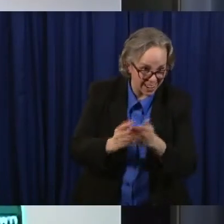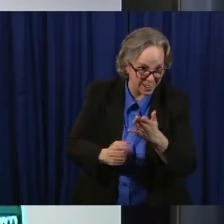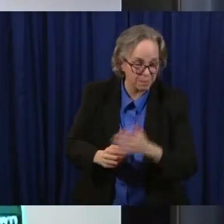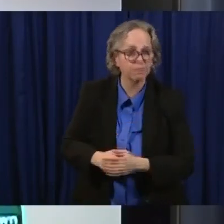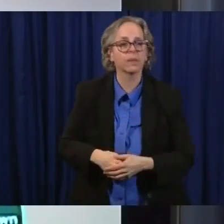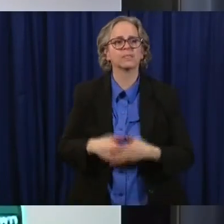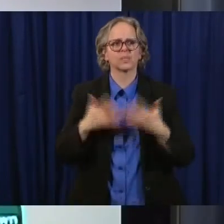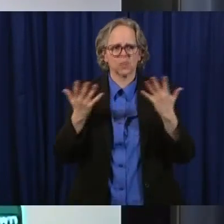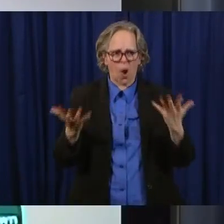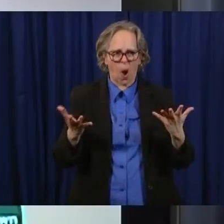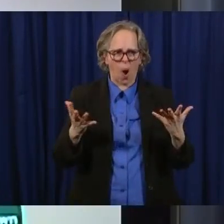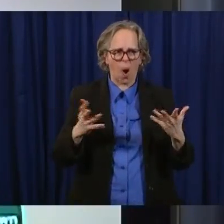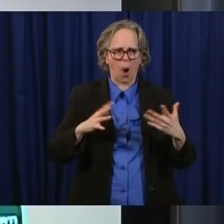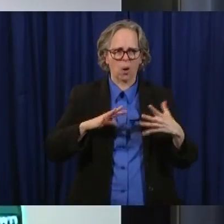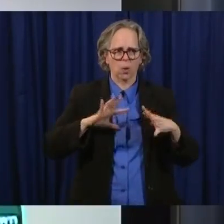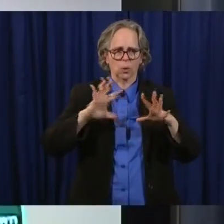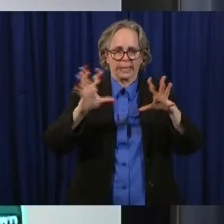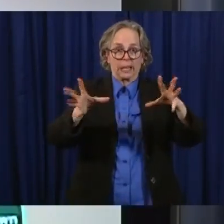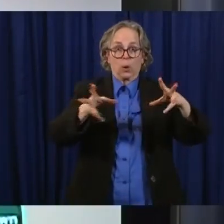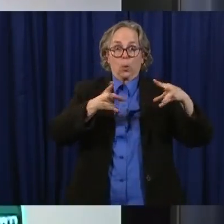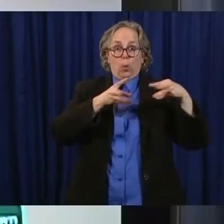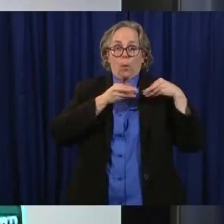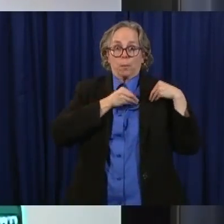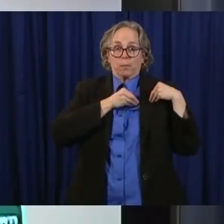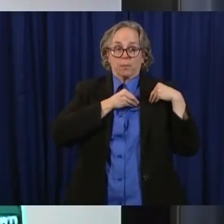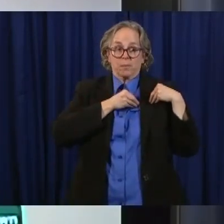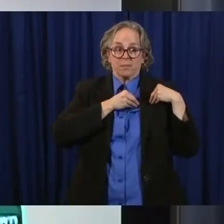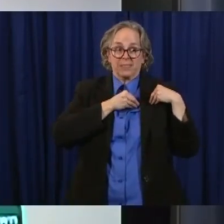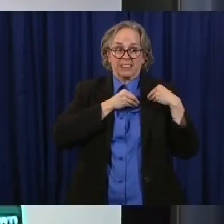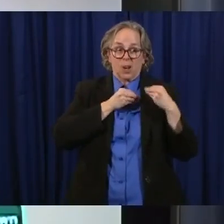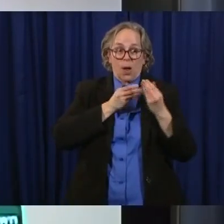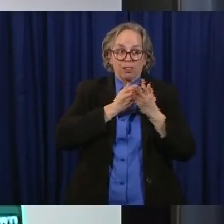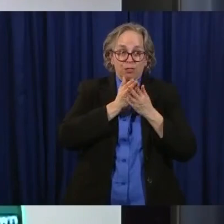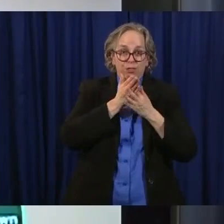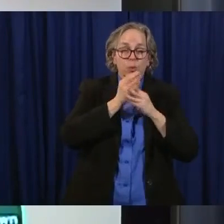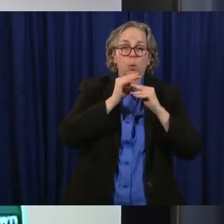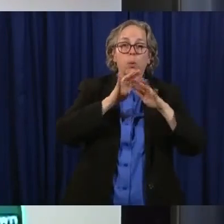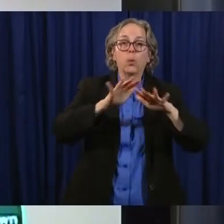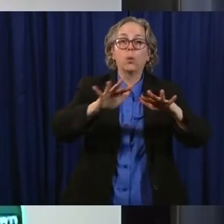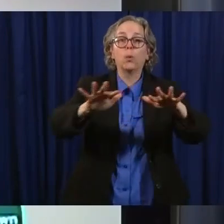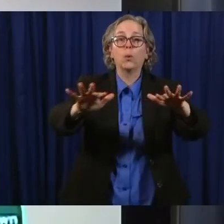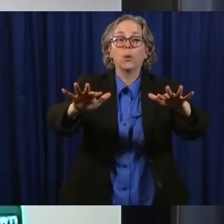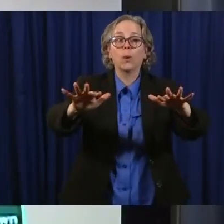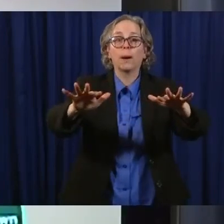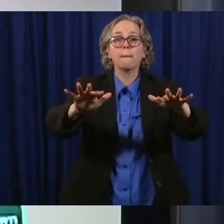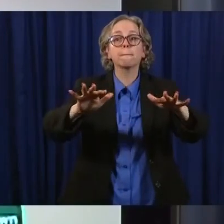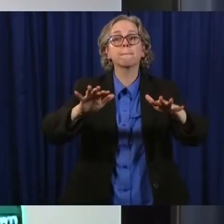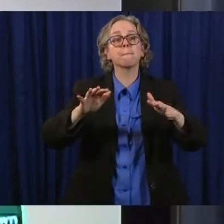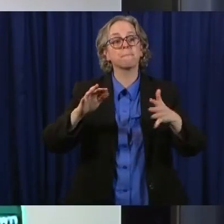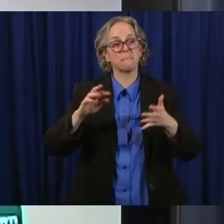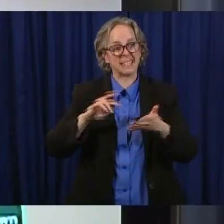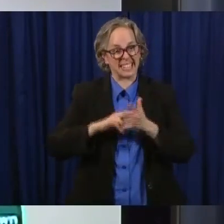FROM THE ROOM, YOU EITHER REMOVE ENERGY FROM IT OR PUT ENERGY IN. IF YOU ARE REMOVING ENERGY YOU ARE COOLING IT DOWN. IF YOU ARE PUTTING ENERGY IN YOUR HEATING IT UP.